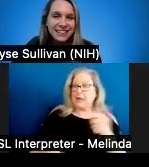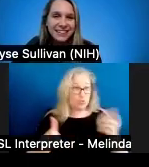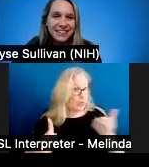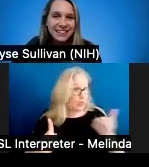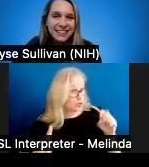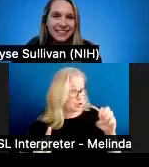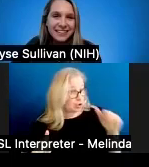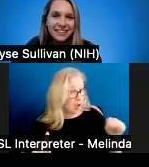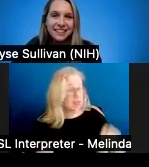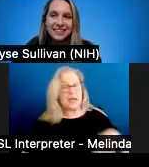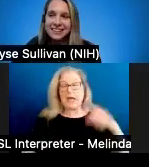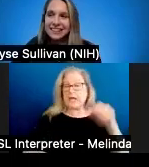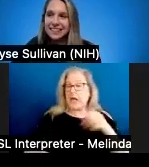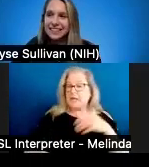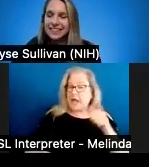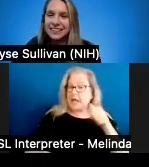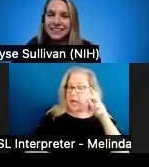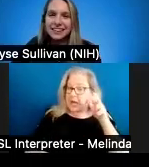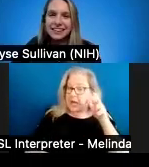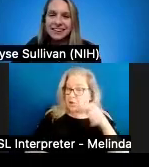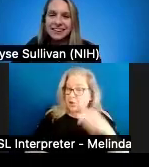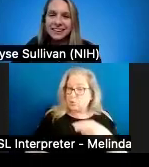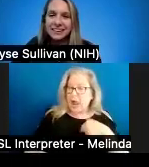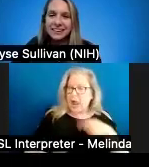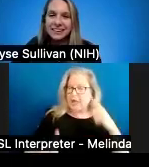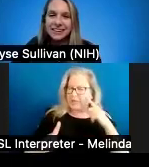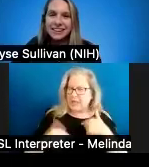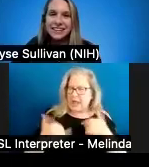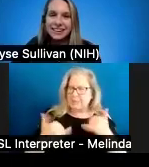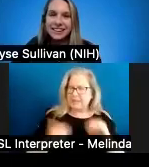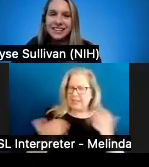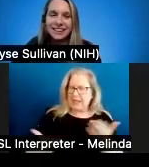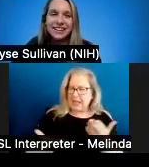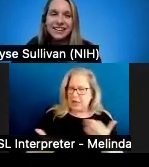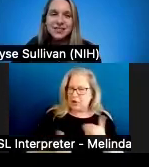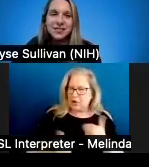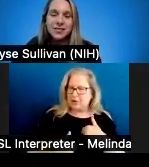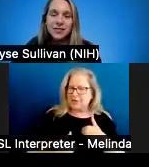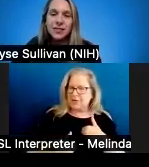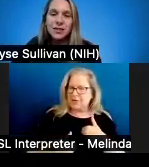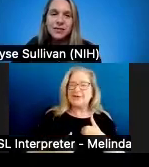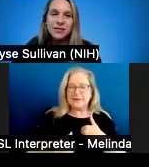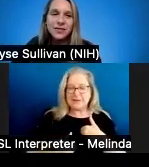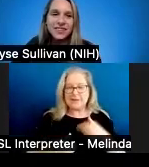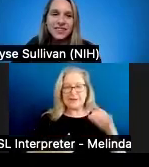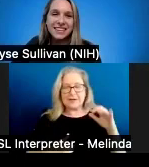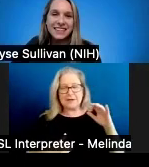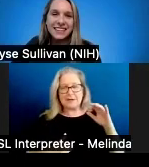Sean Hine: Yes, I can hear you. I think I'm still here. So .. . Crystal Wolfrey: Okay. Do you want me to advance the slide? Sean Hine: You all wanted me to slow down.